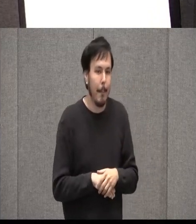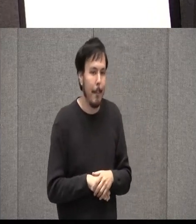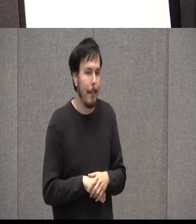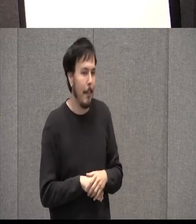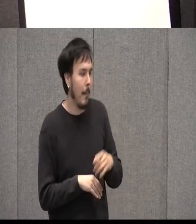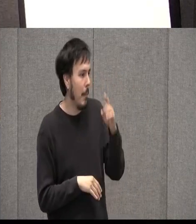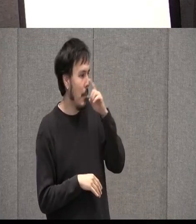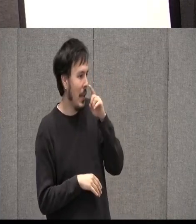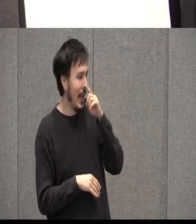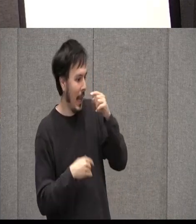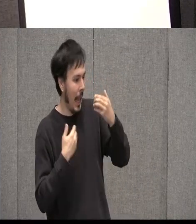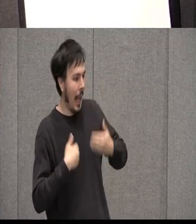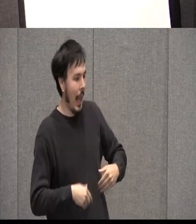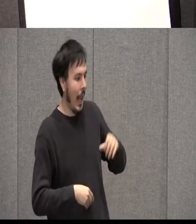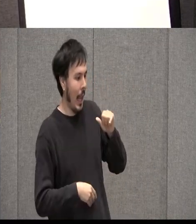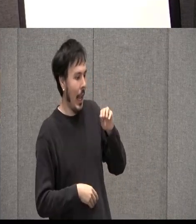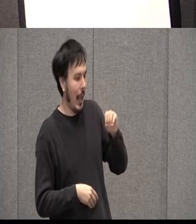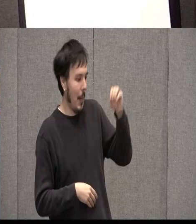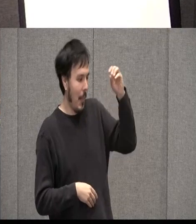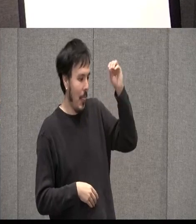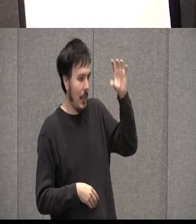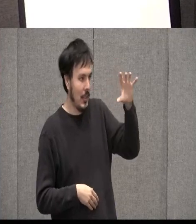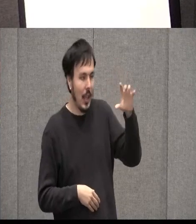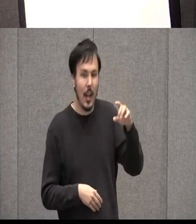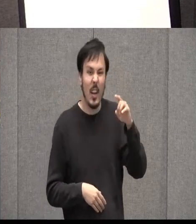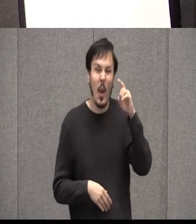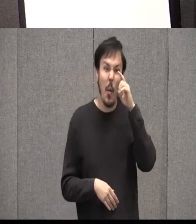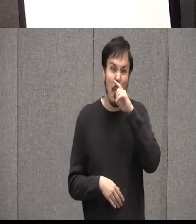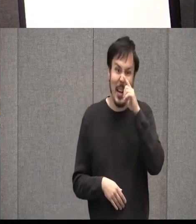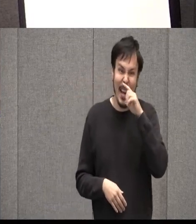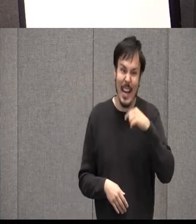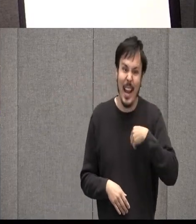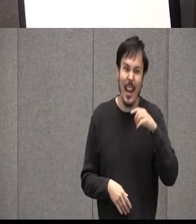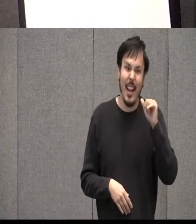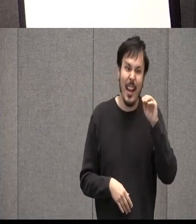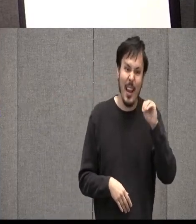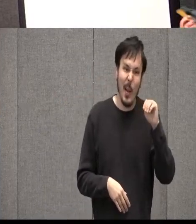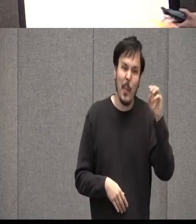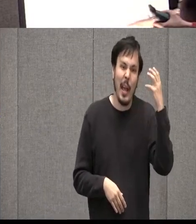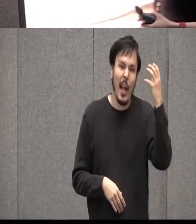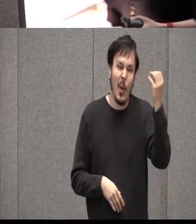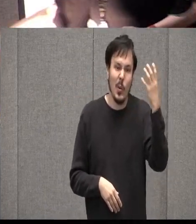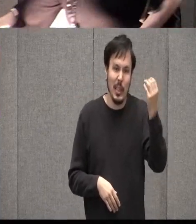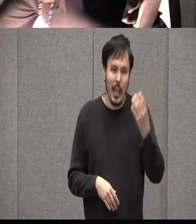Right, and for also pretend, Mrs Rudd is outside. So what you're gonna do is you take a piece of paper.